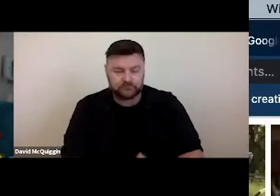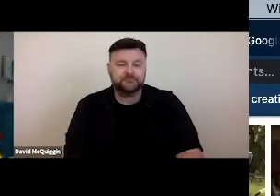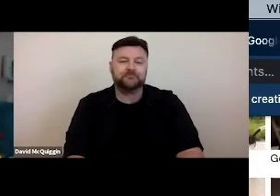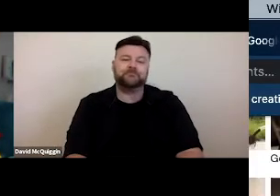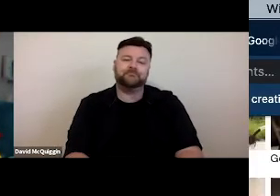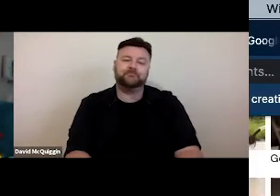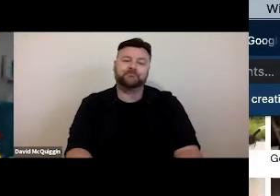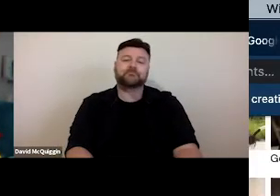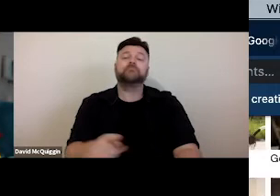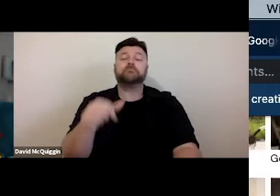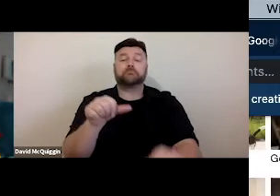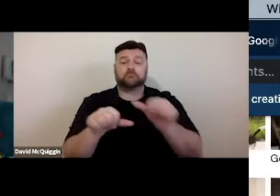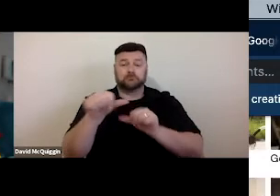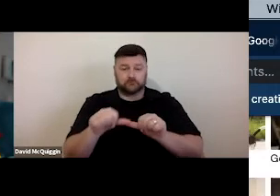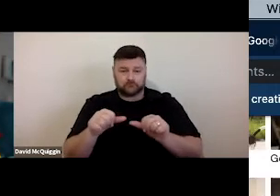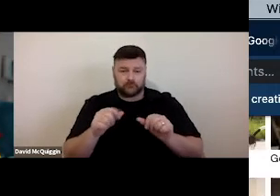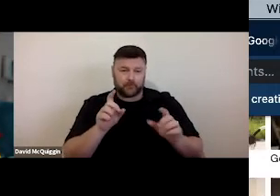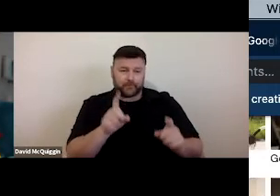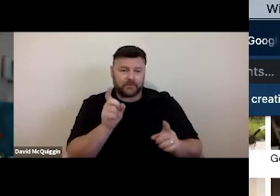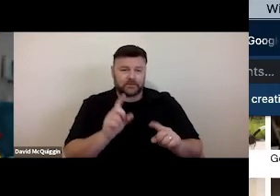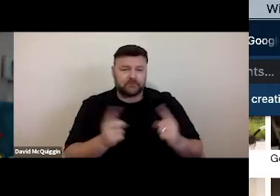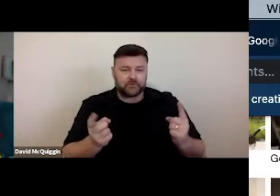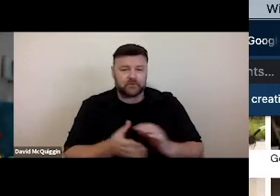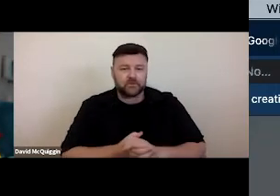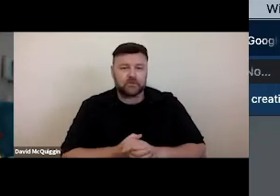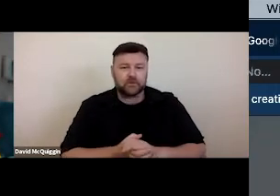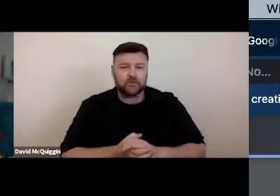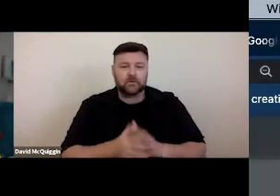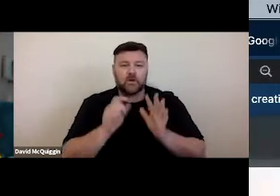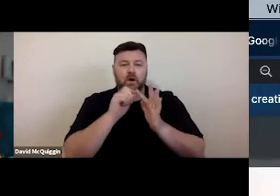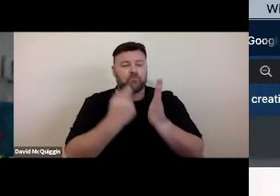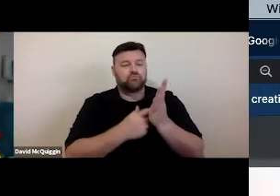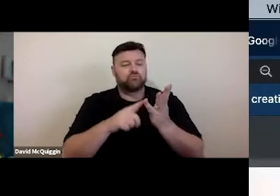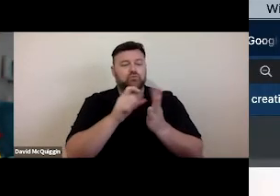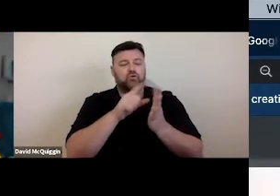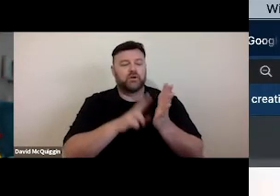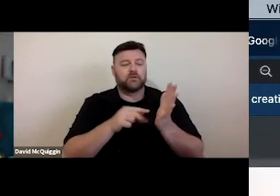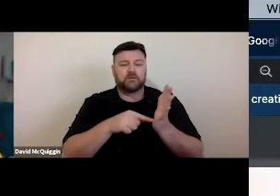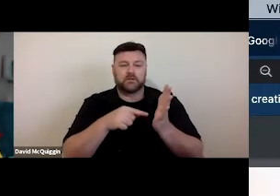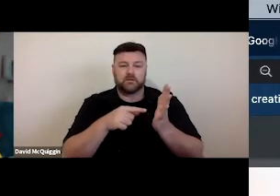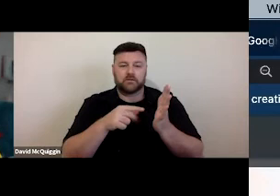If I go back to "prudent nostalgia", these are